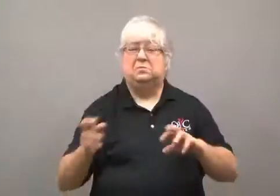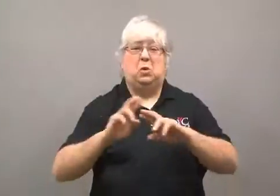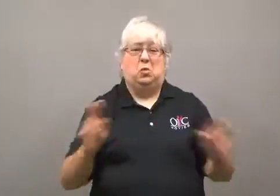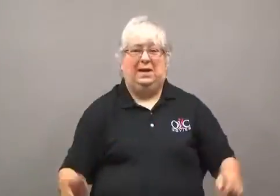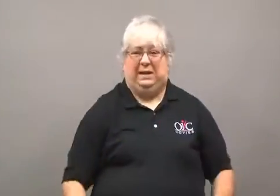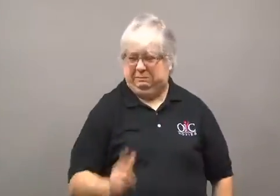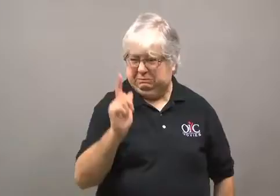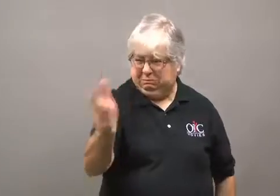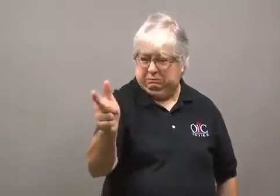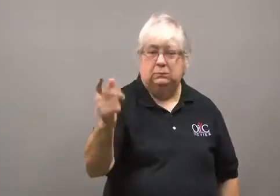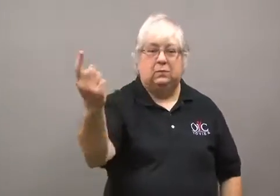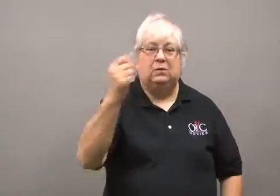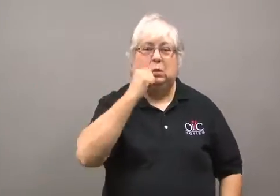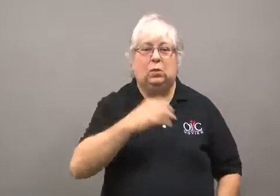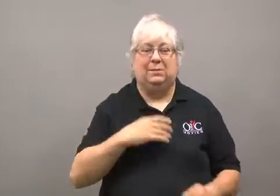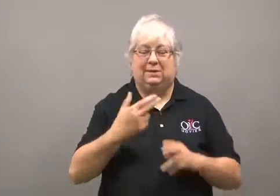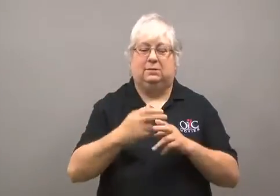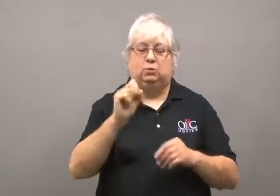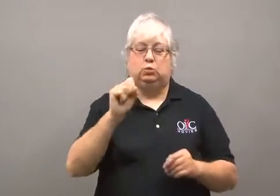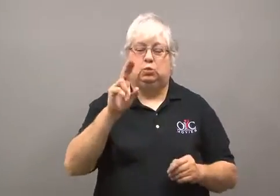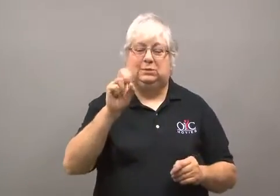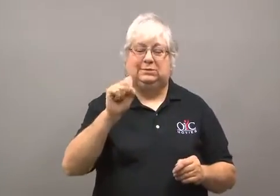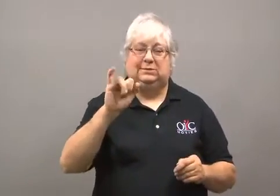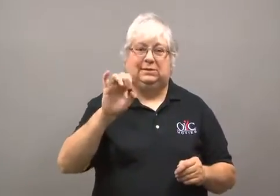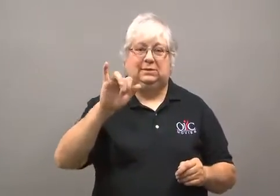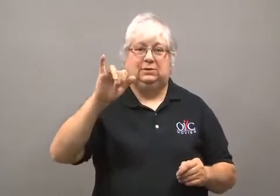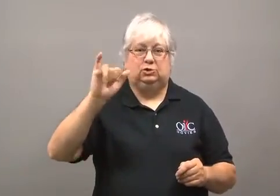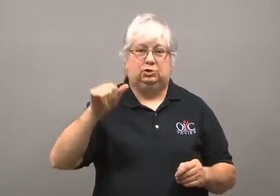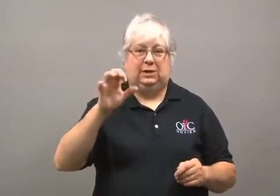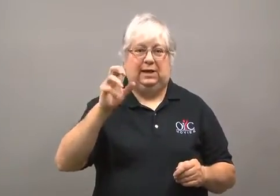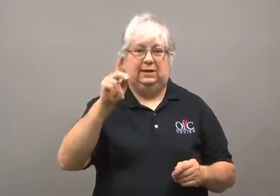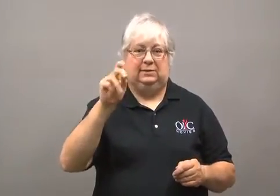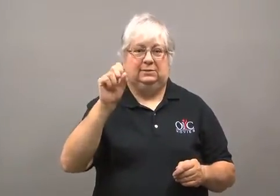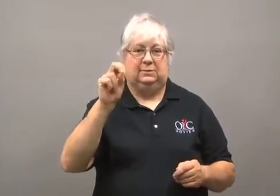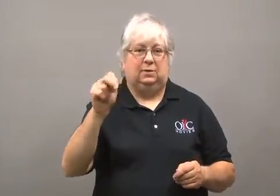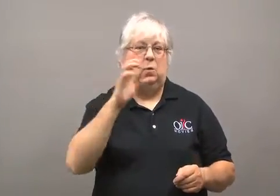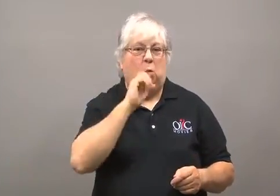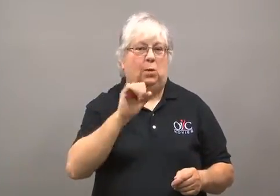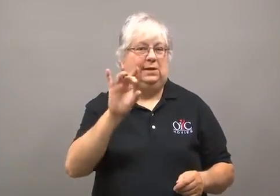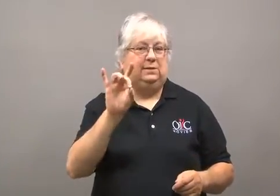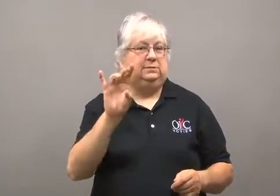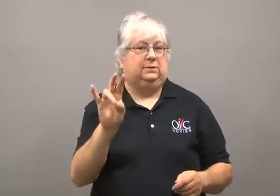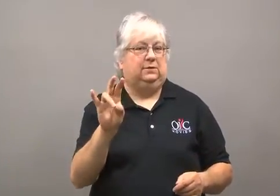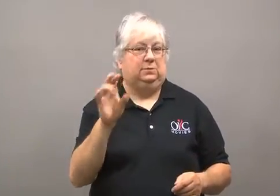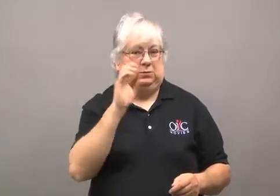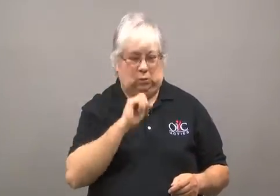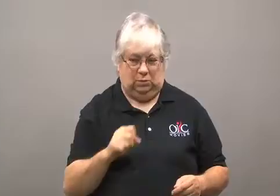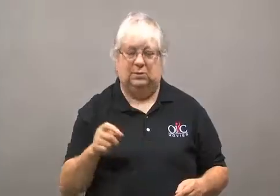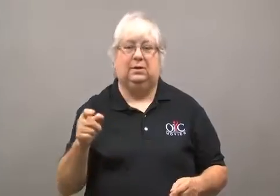He pointed his gun at Susie Jackson, who was 87 years old.